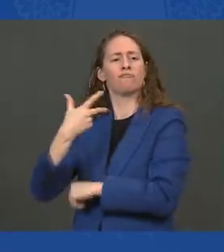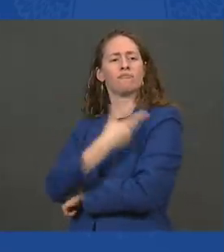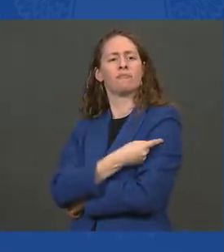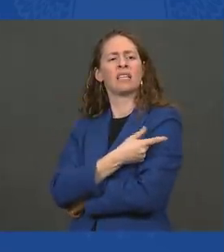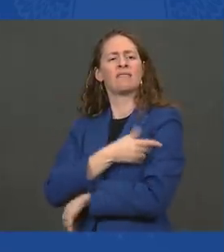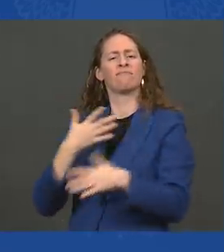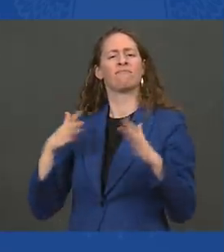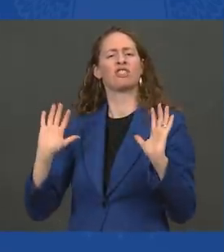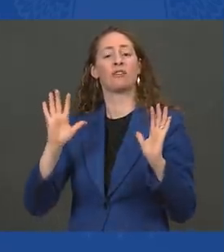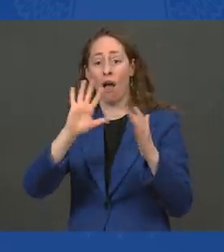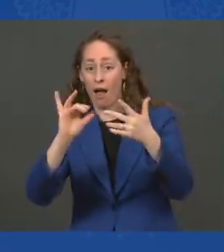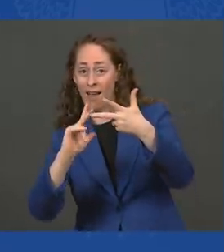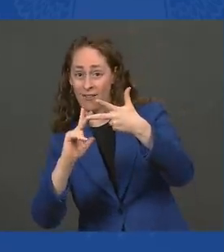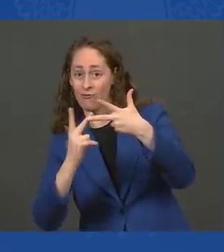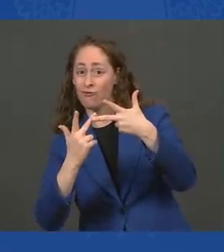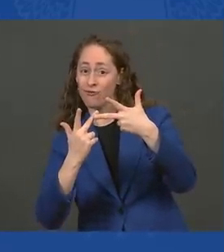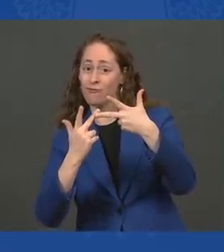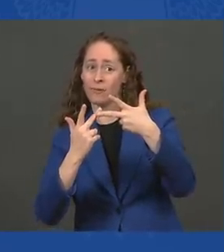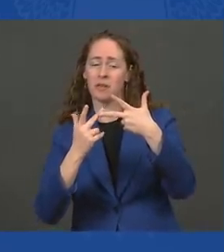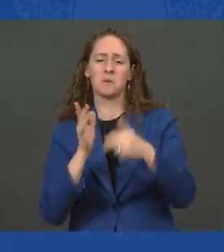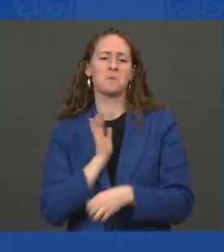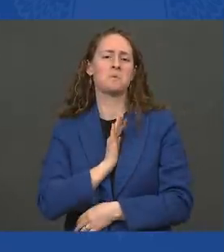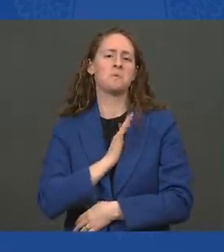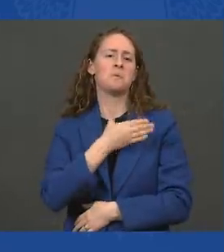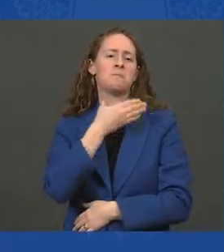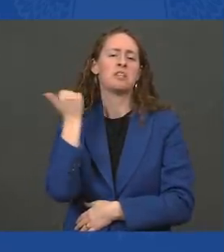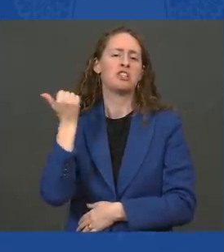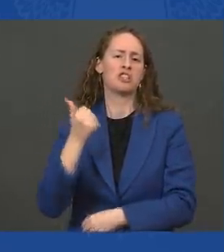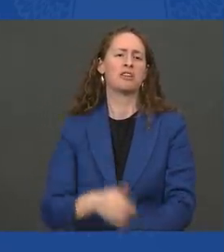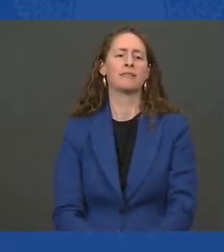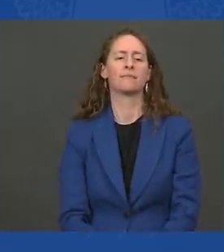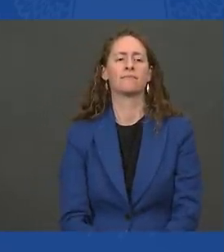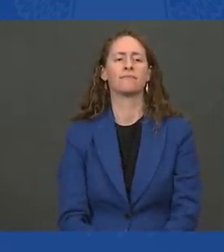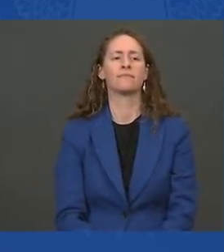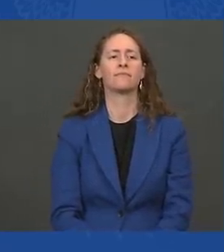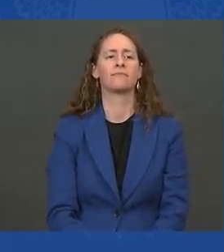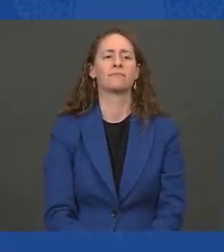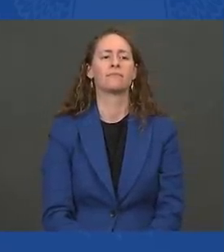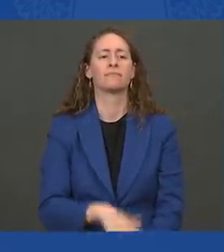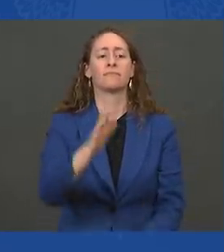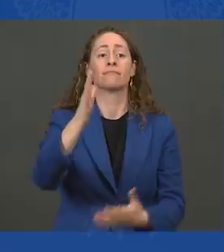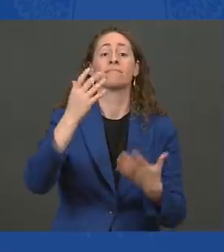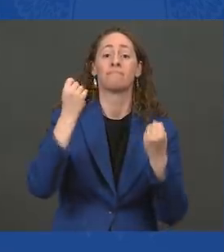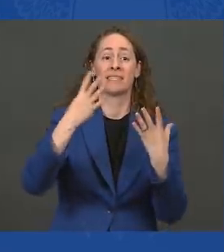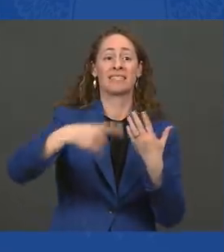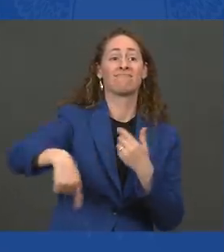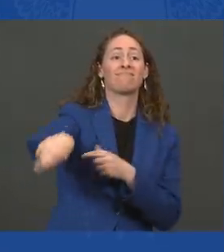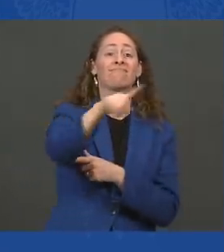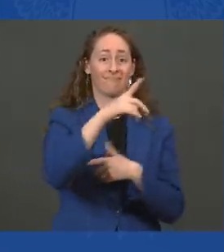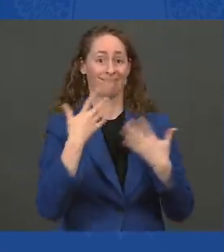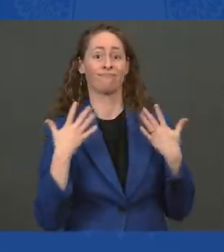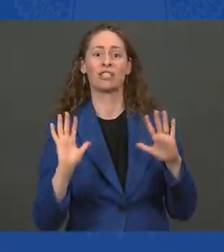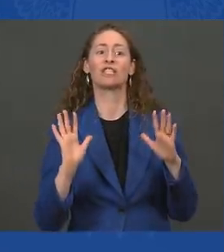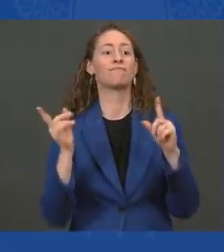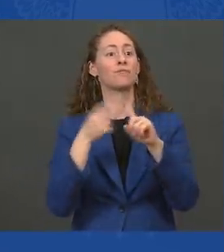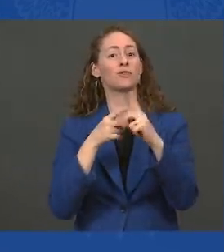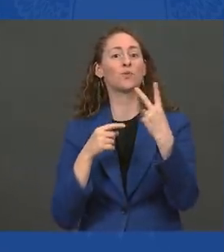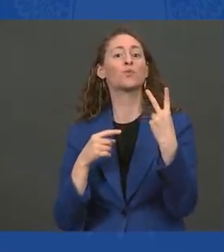Most Americans are fully vaccinated but not yet boosted. If you're 18 years or over and got fully vaccinated